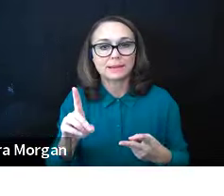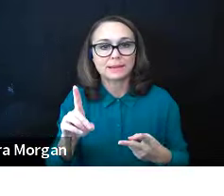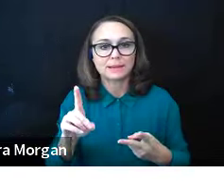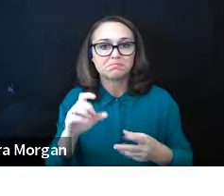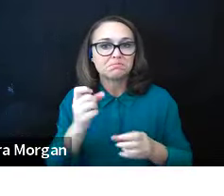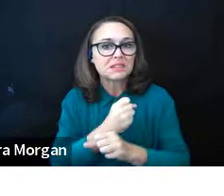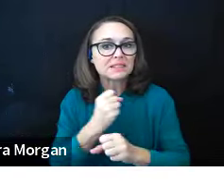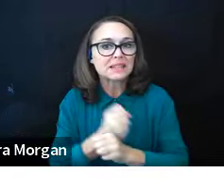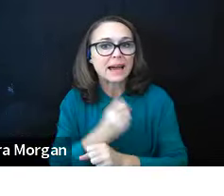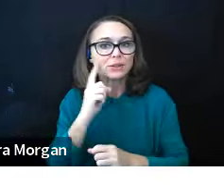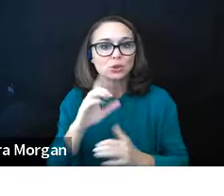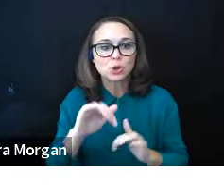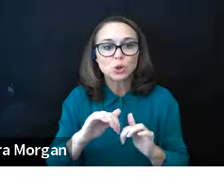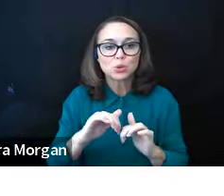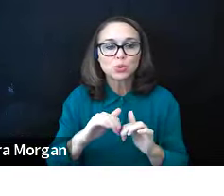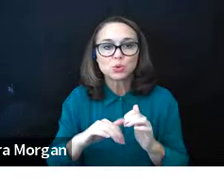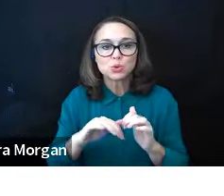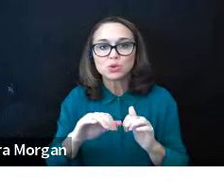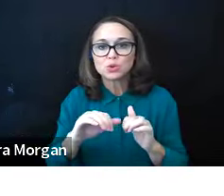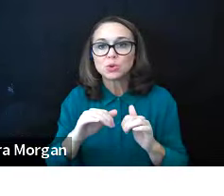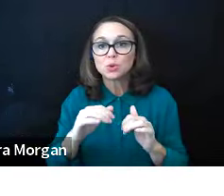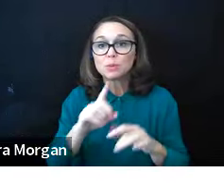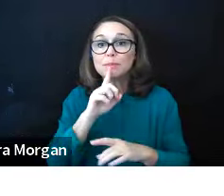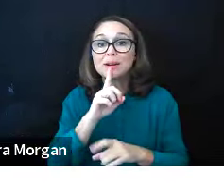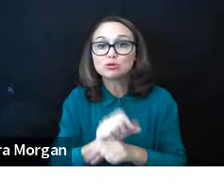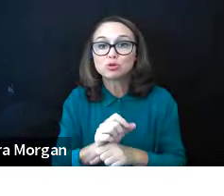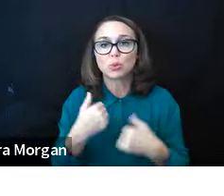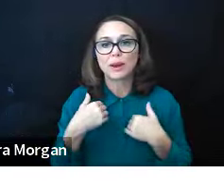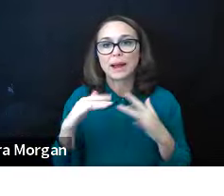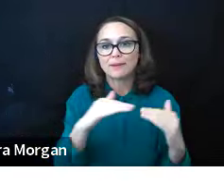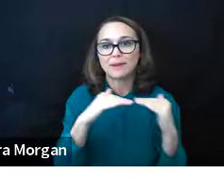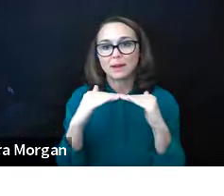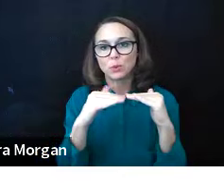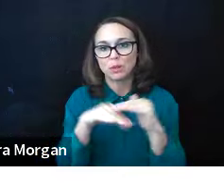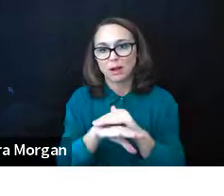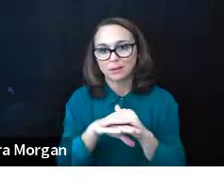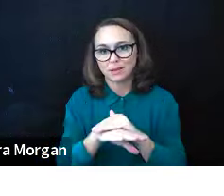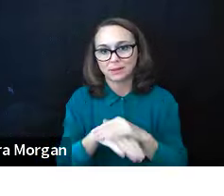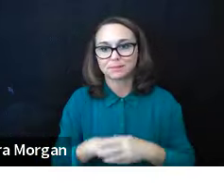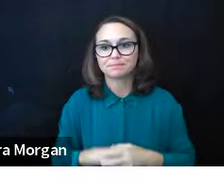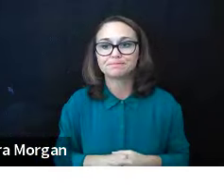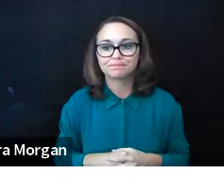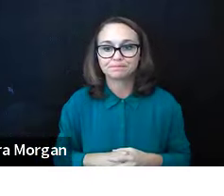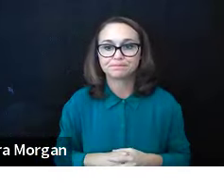to ensure equitable access and uptake. Next slide please. So now I'm gonna shift over to